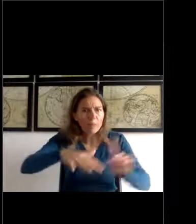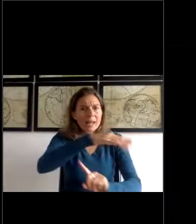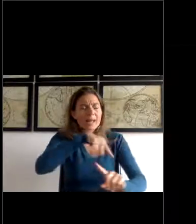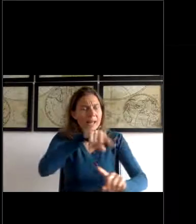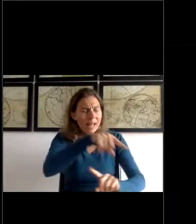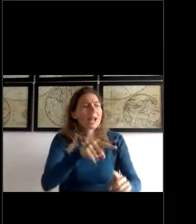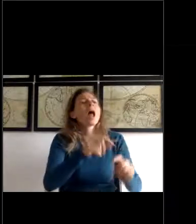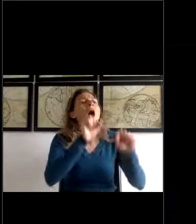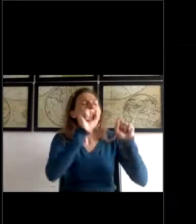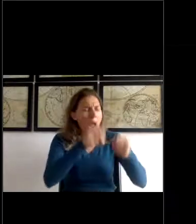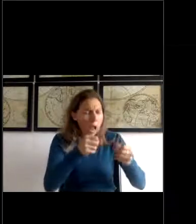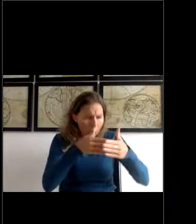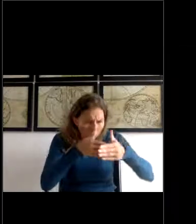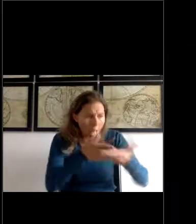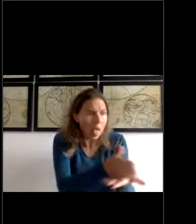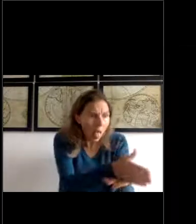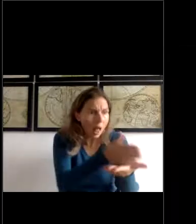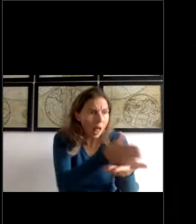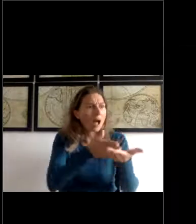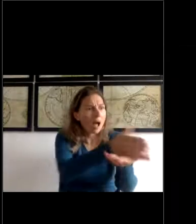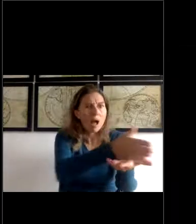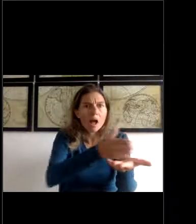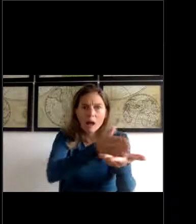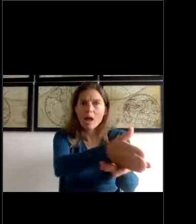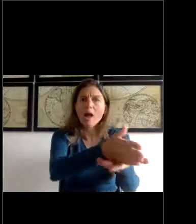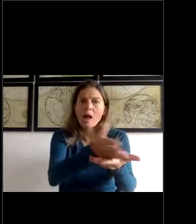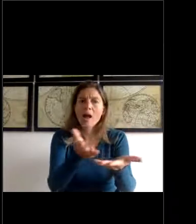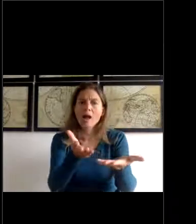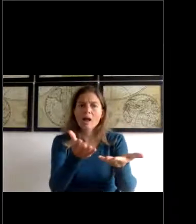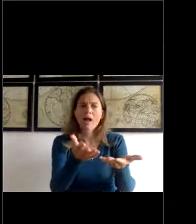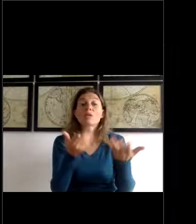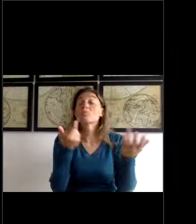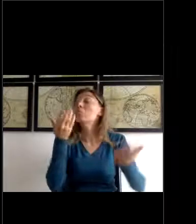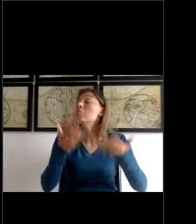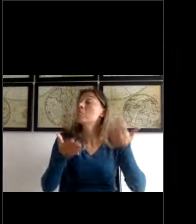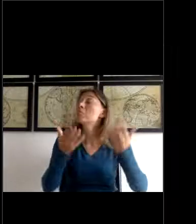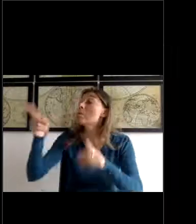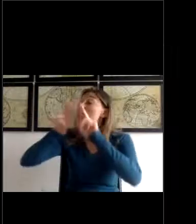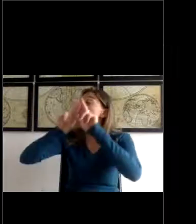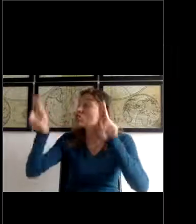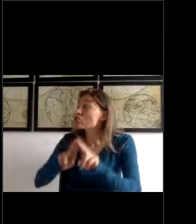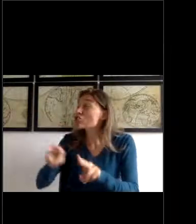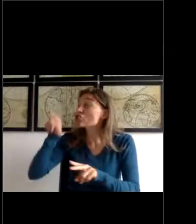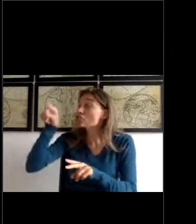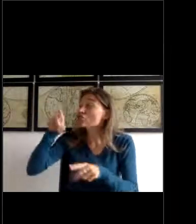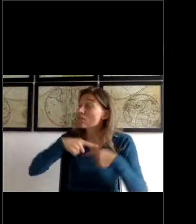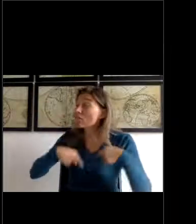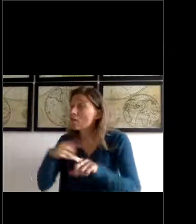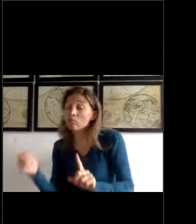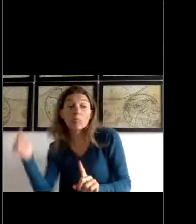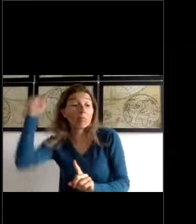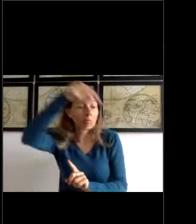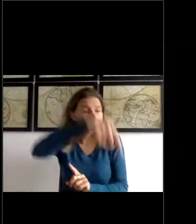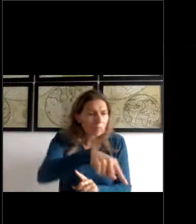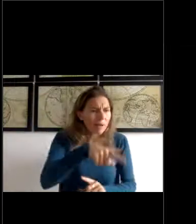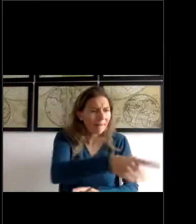and the volunteer that is on an international assignment supports the development in a community-based setting.